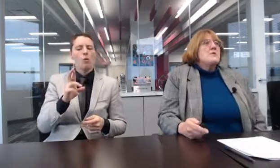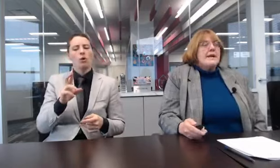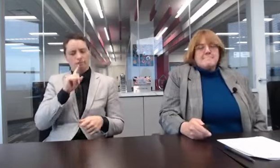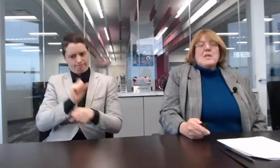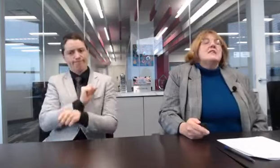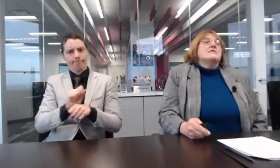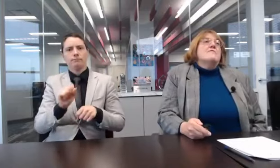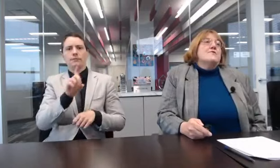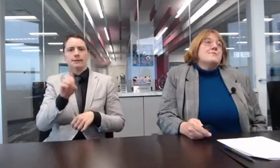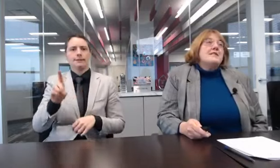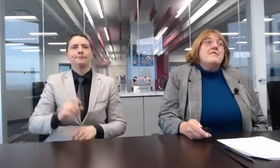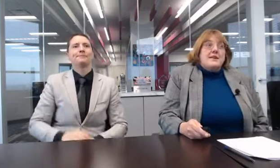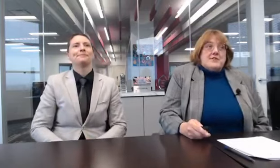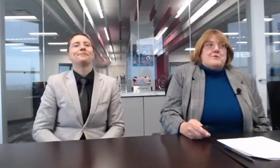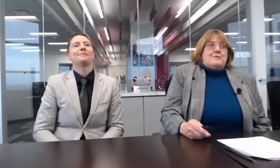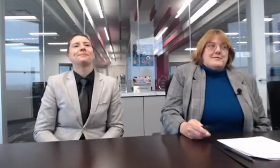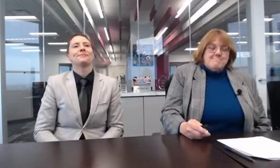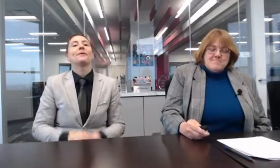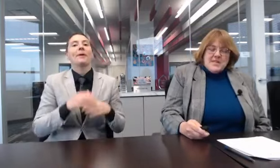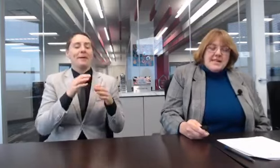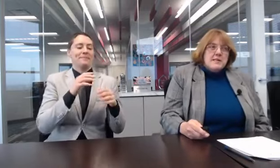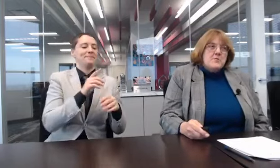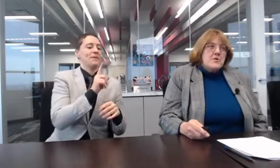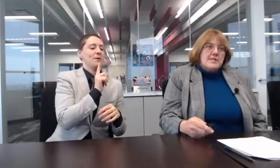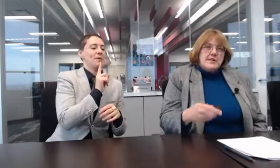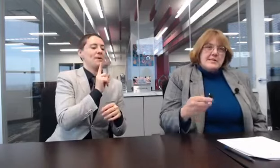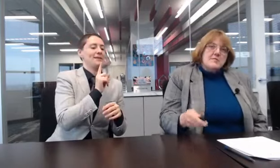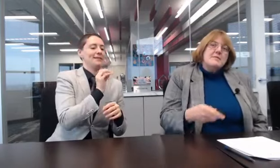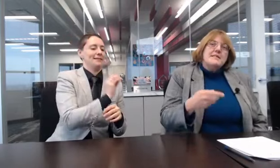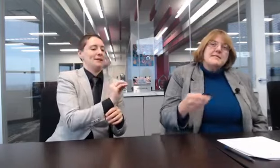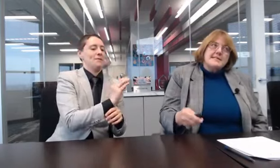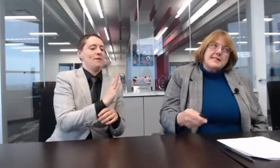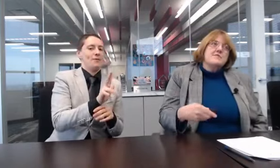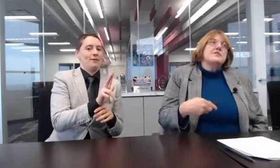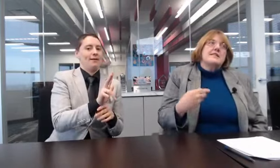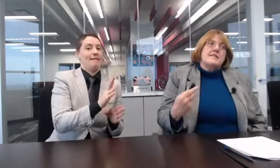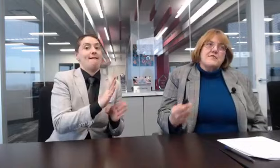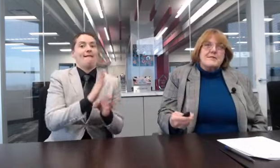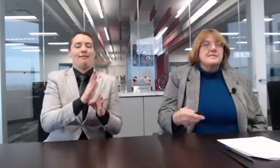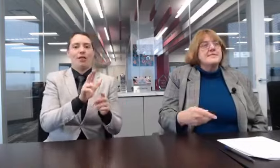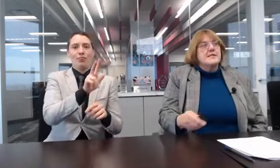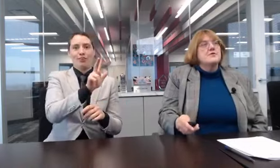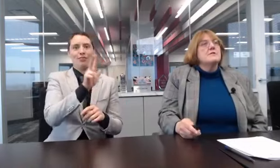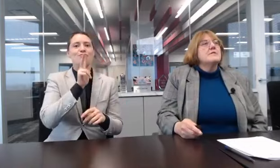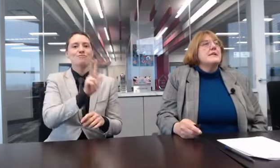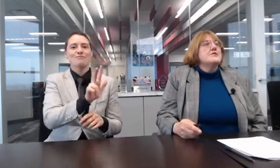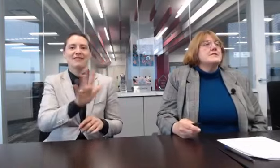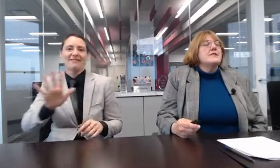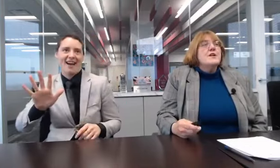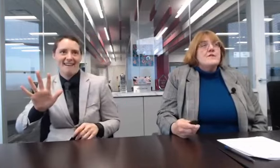Okay, so for three to five year olds, the County Board, we talked a little bit about the standards. You have to have three substantial limitations.